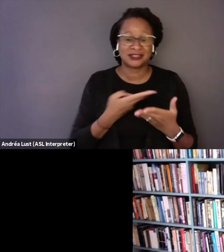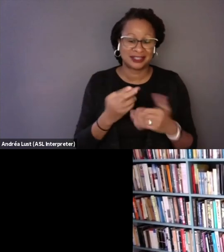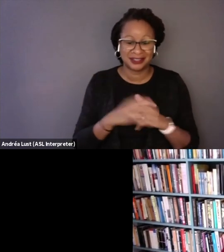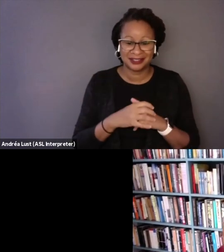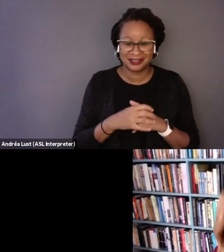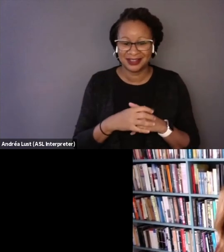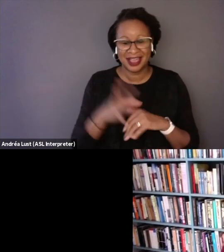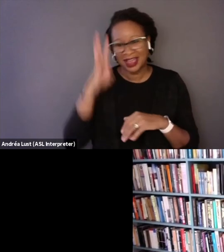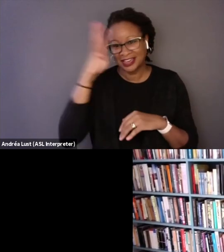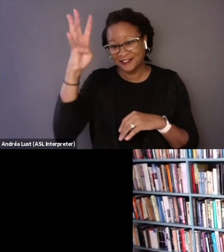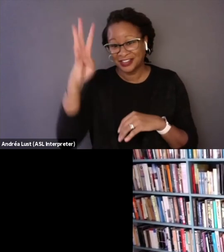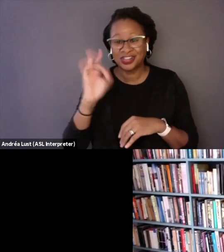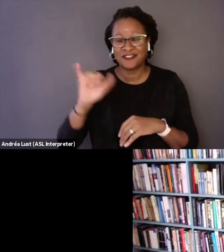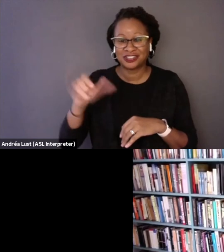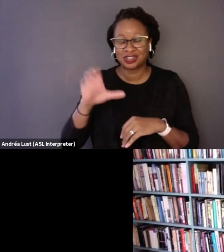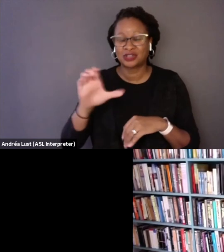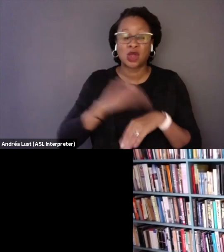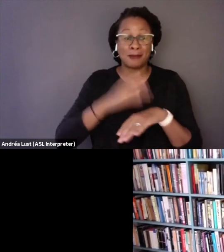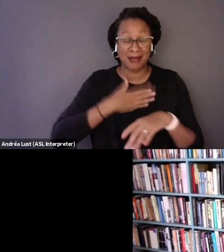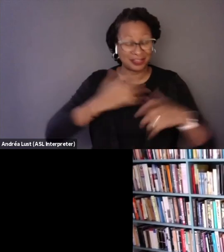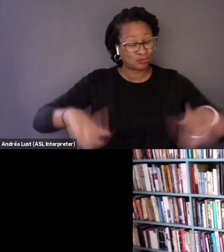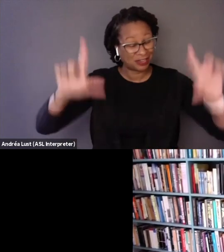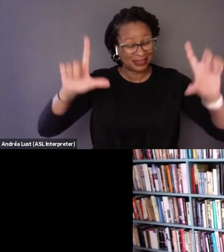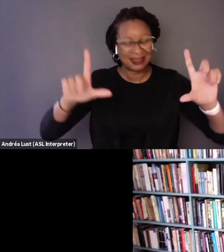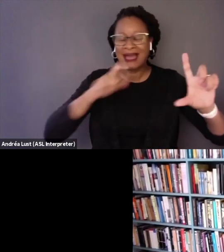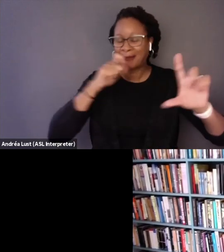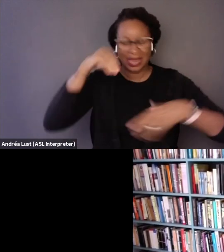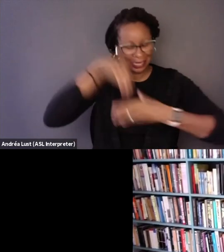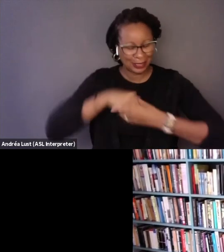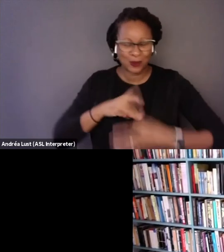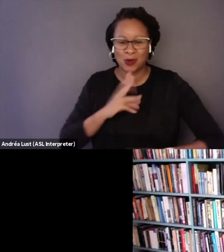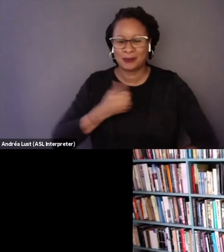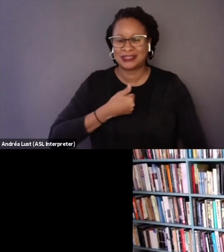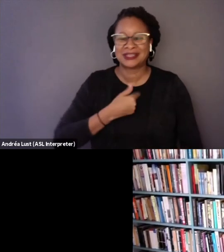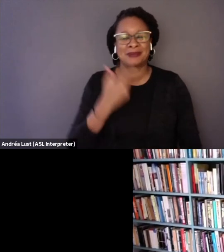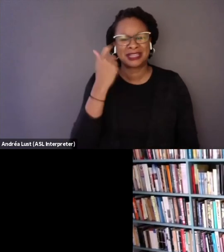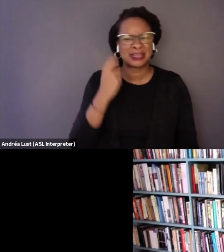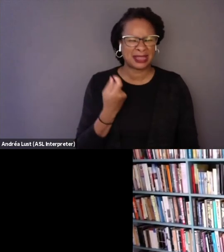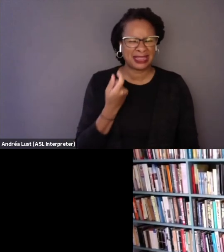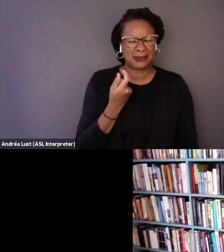of Cousteau on my screen, as opposed to up close and personal, because I'm a little bit of a scaredy-cat.